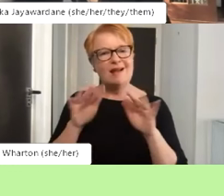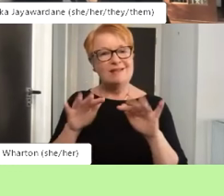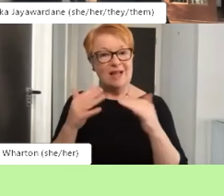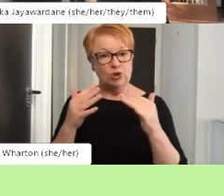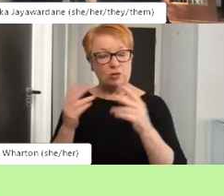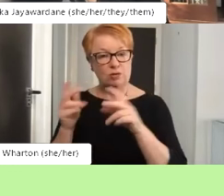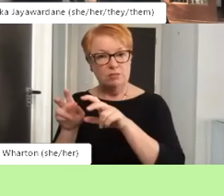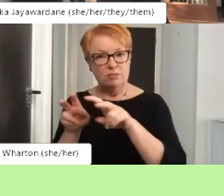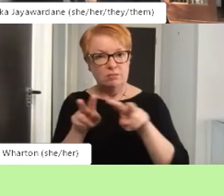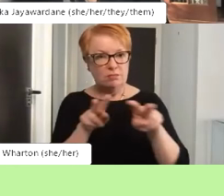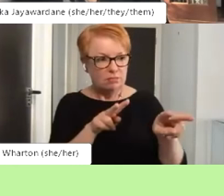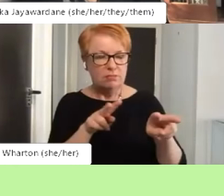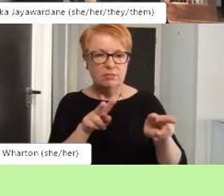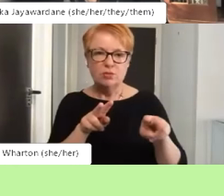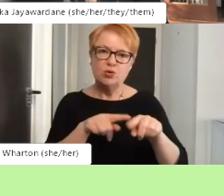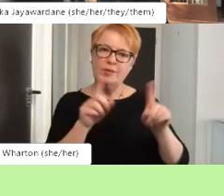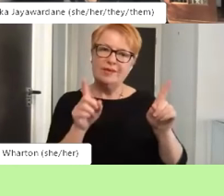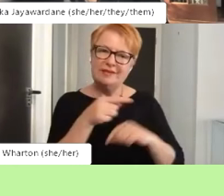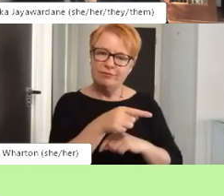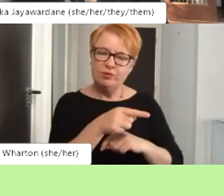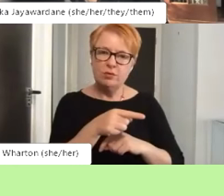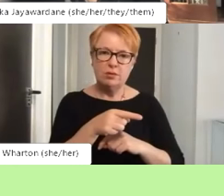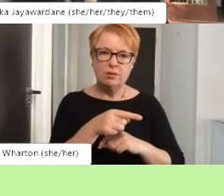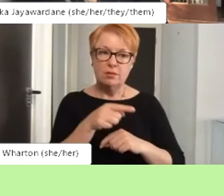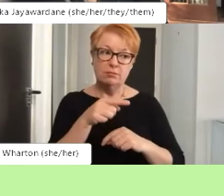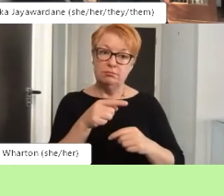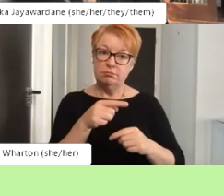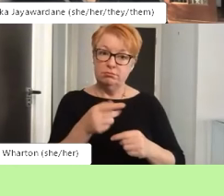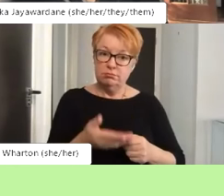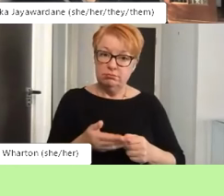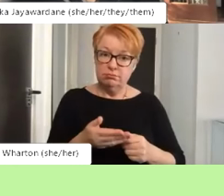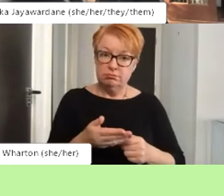Is, quote, “raising awareness” enough to open up processes of meaningful engagement